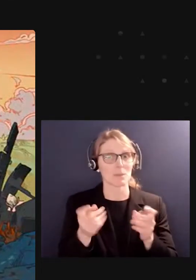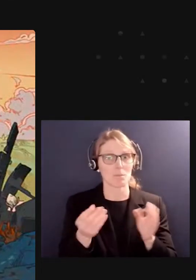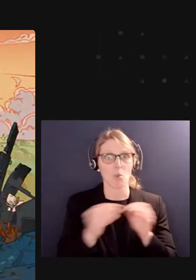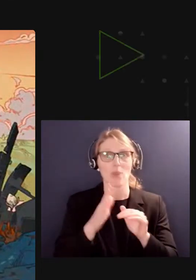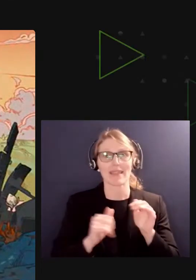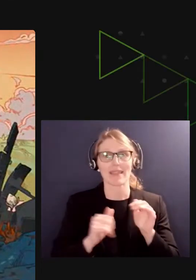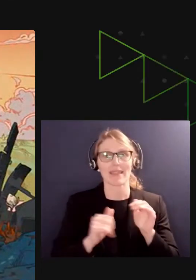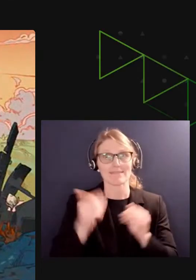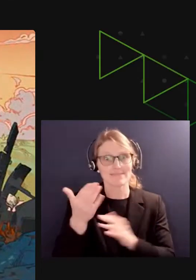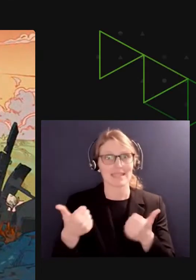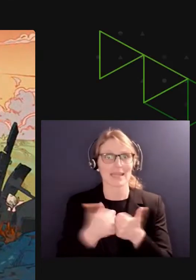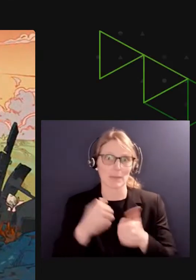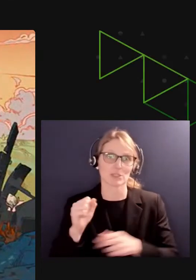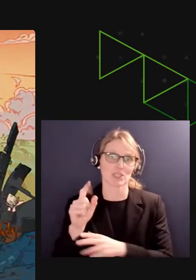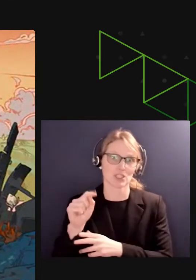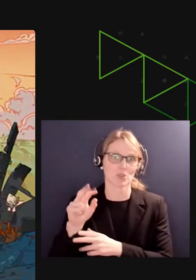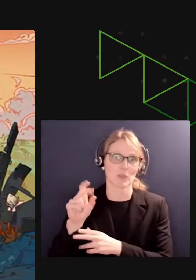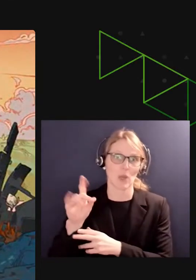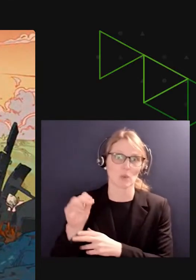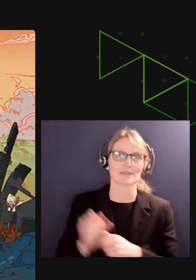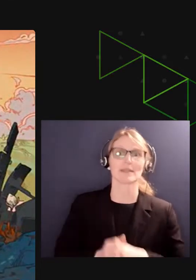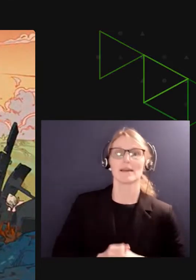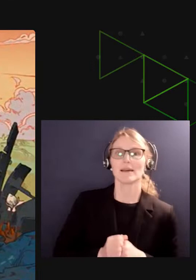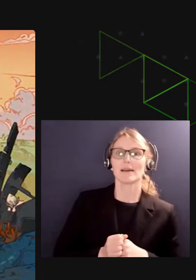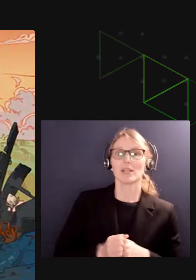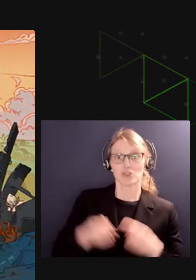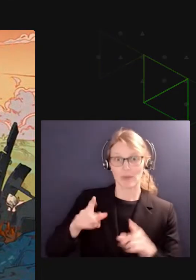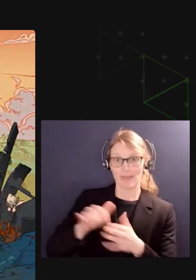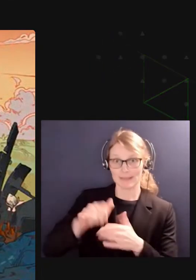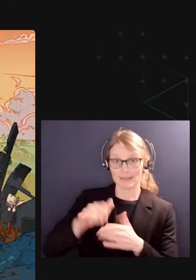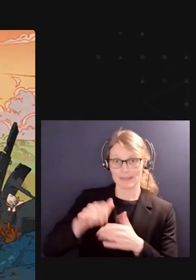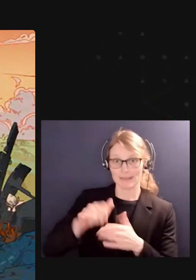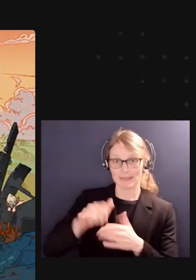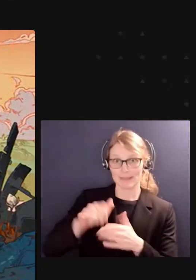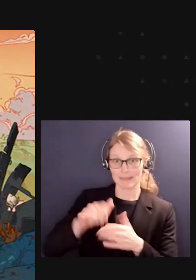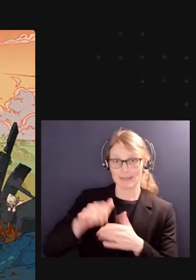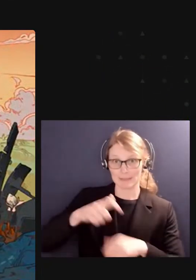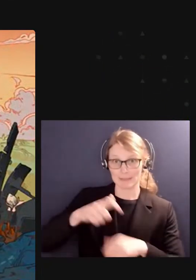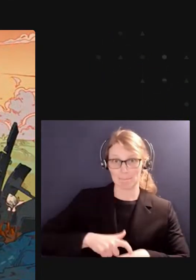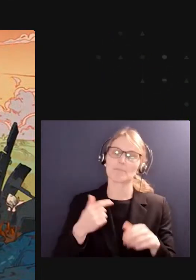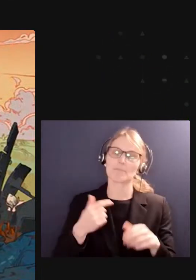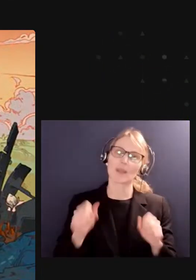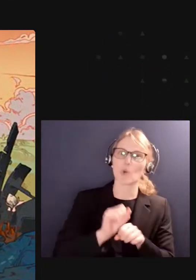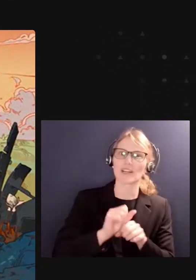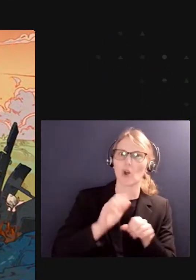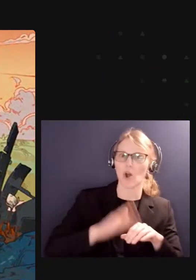You know, during this time I got to work on the acquisition of six independent game studios